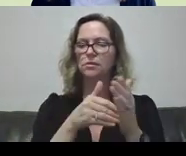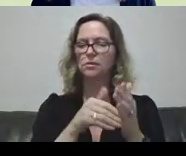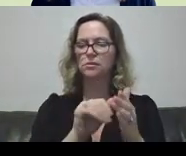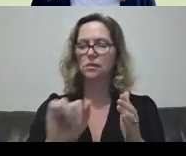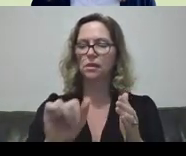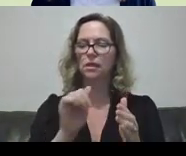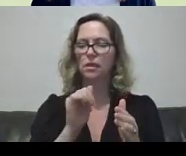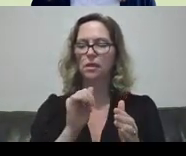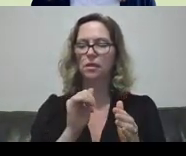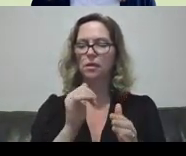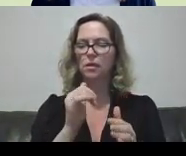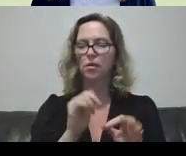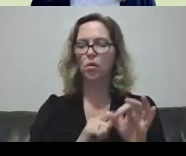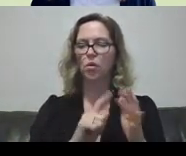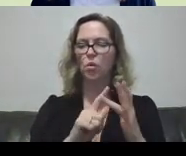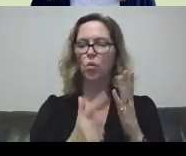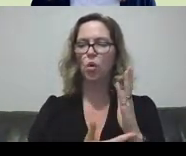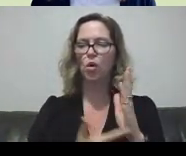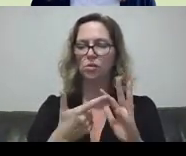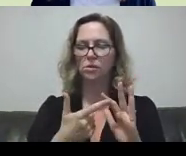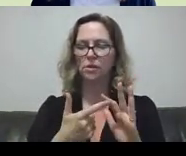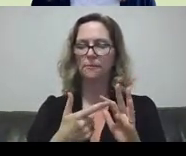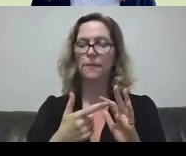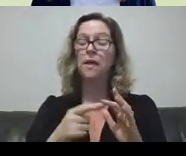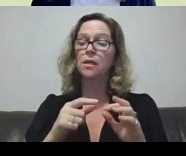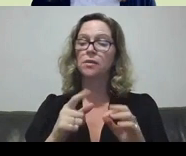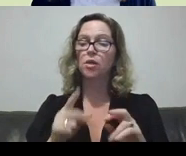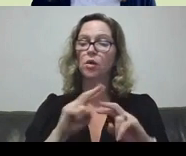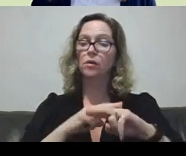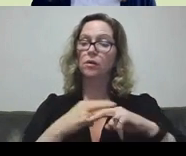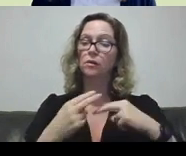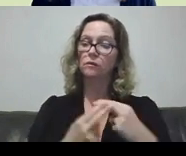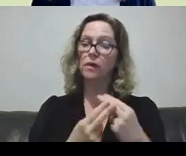typically also means that families would be supported to include realistic